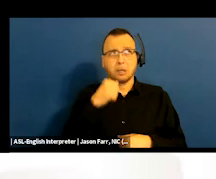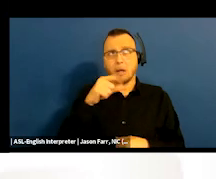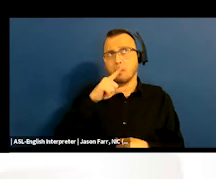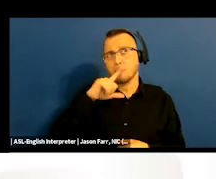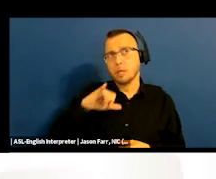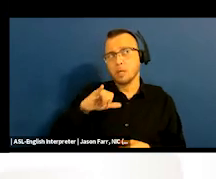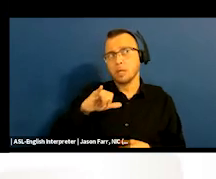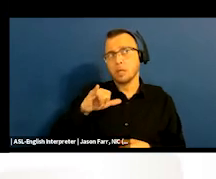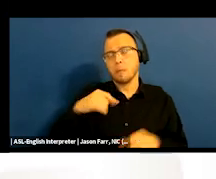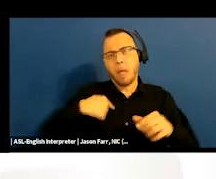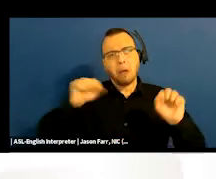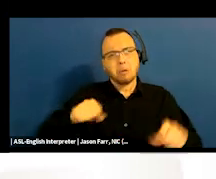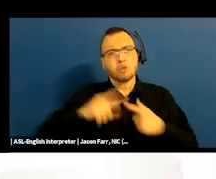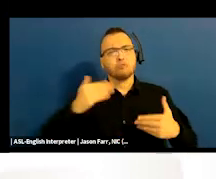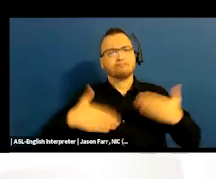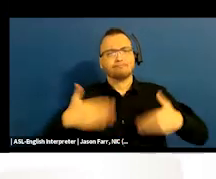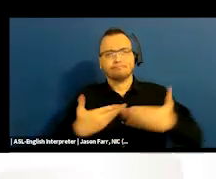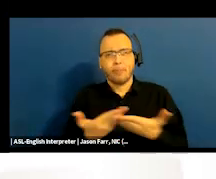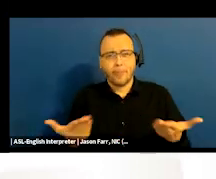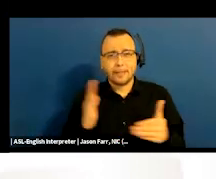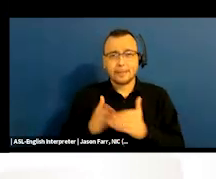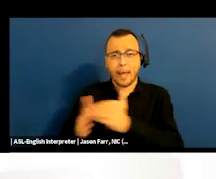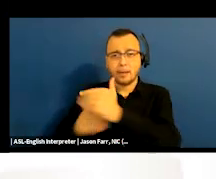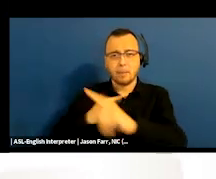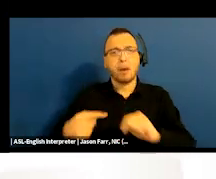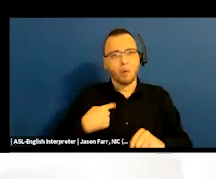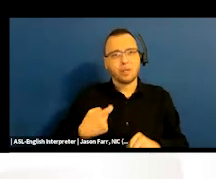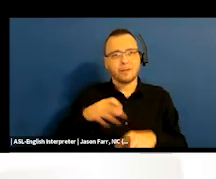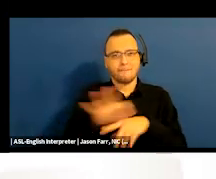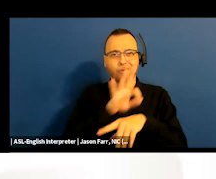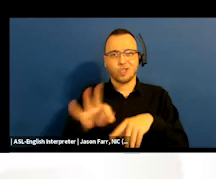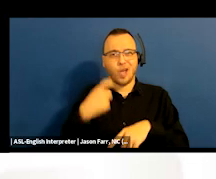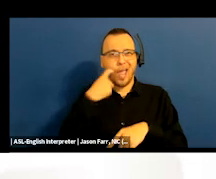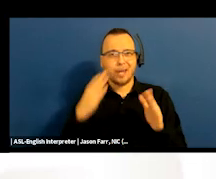but they were not necessarily the best influence on me. And so, I started experimentation,